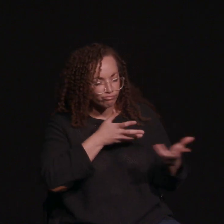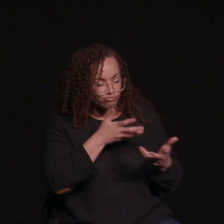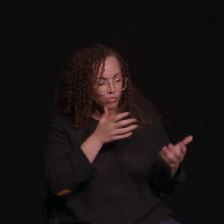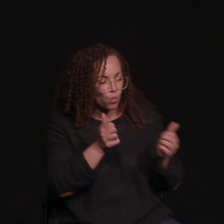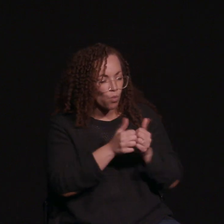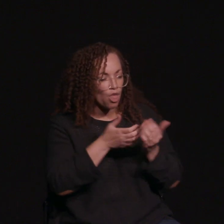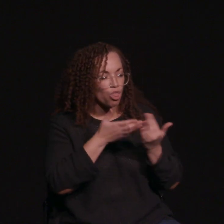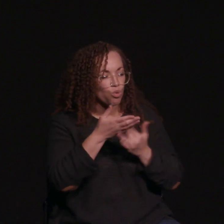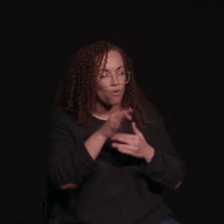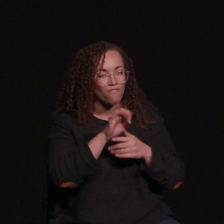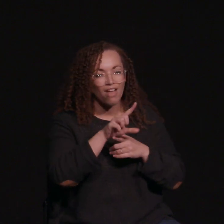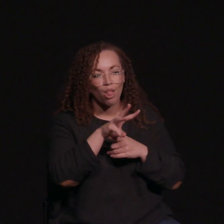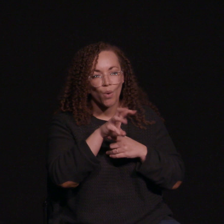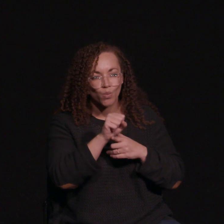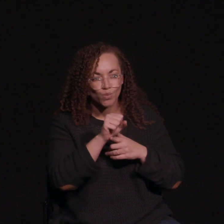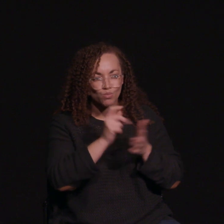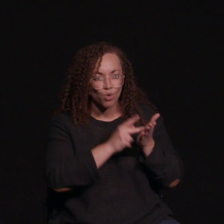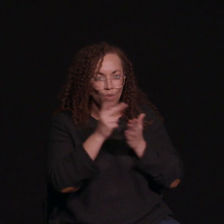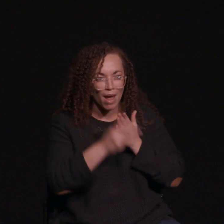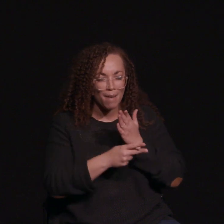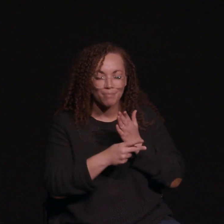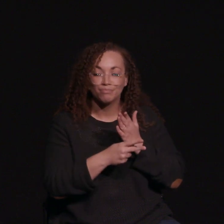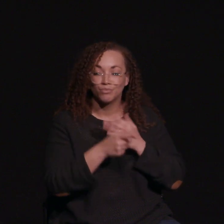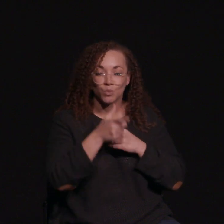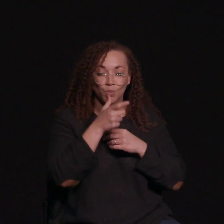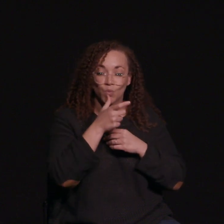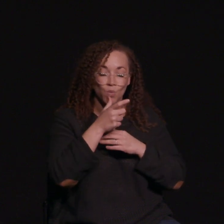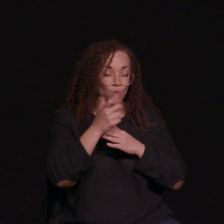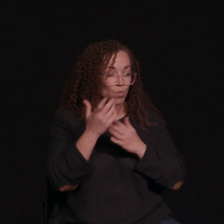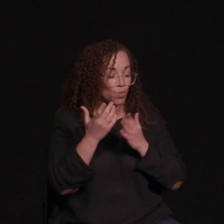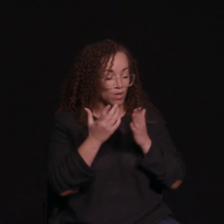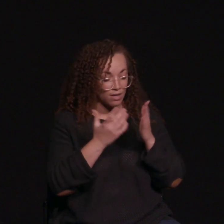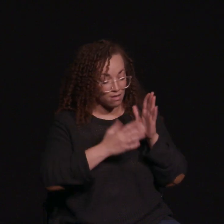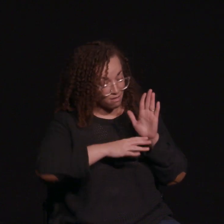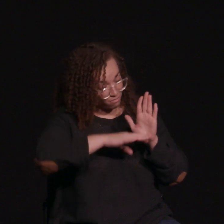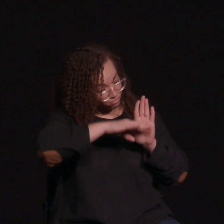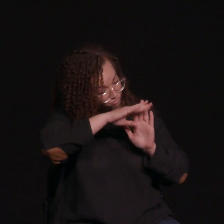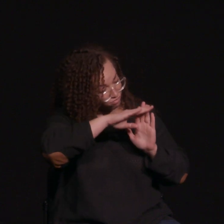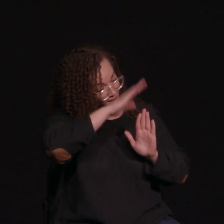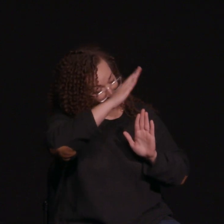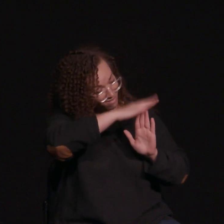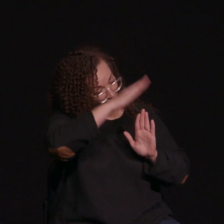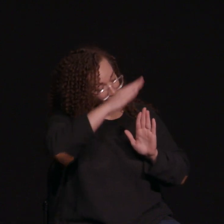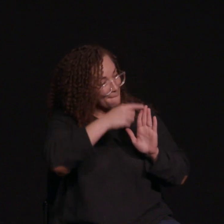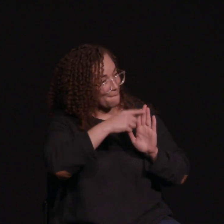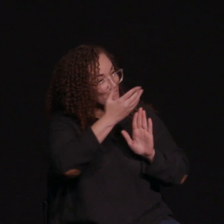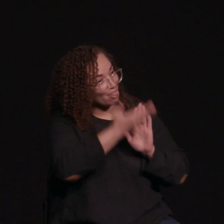Bryant was always at the top of the list. But, you know, we thought the chances he would say yes were